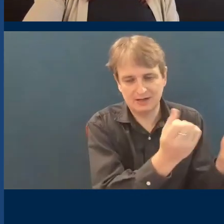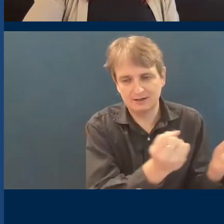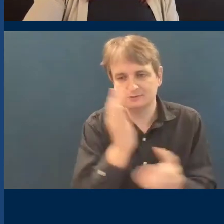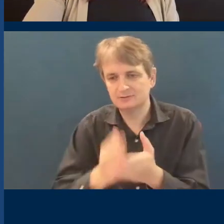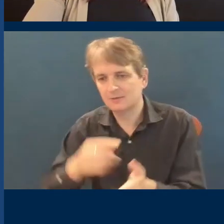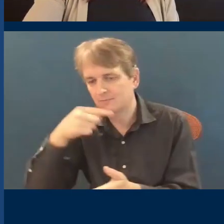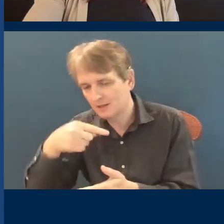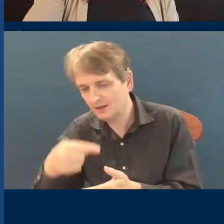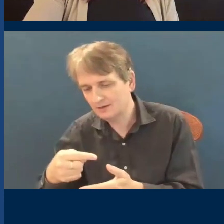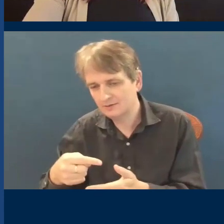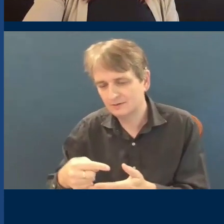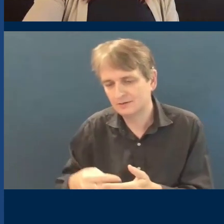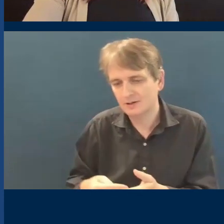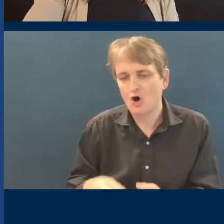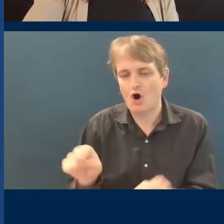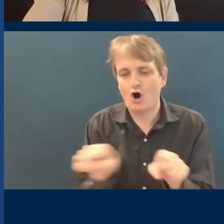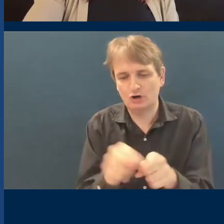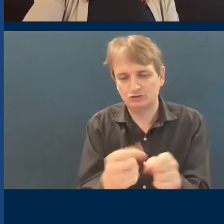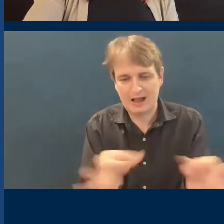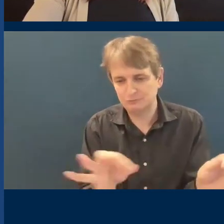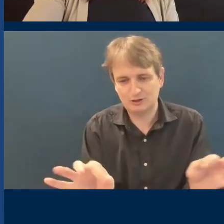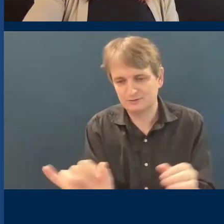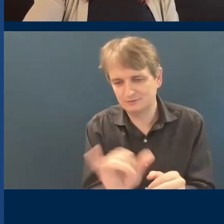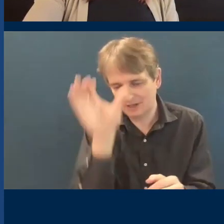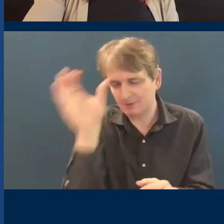if you have some people who are deaf, and some people are hearing in a meeting.